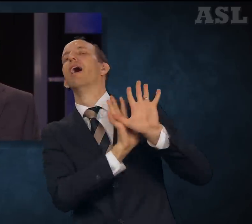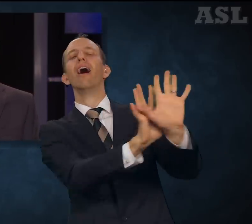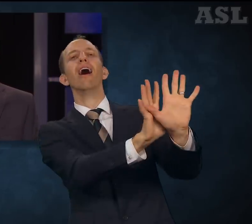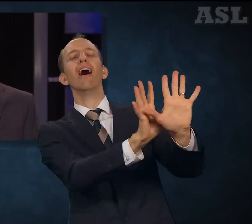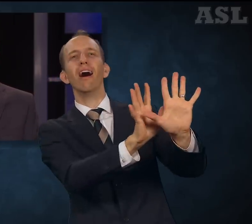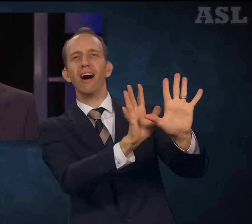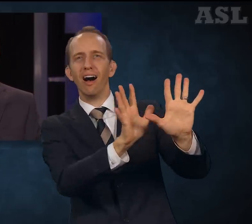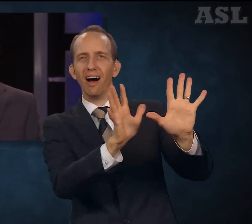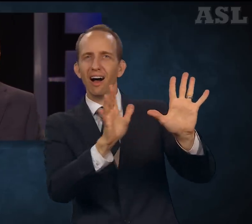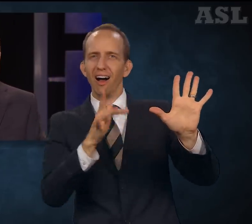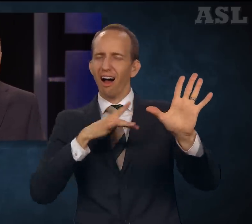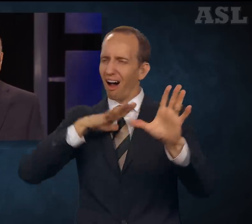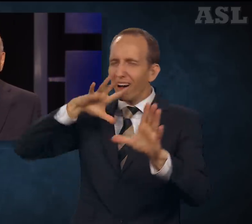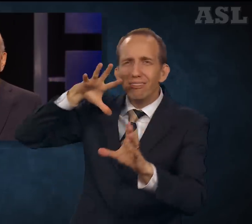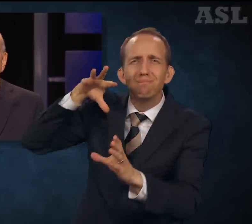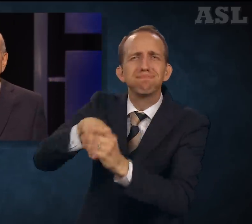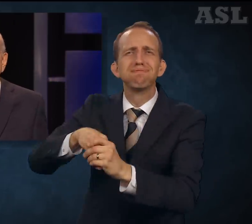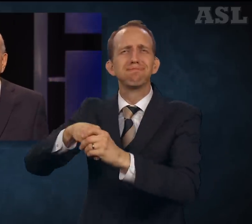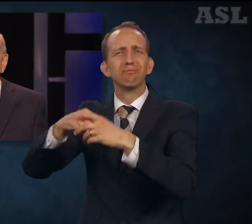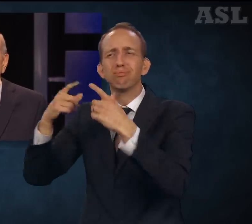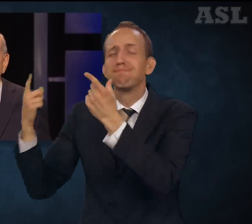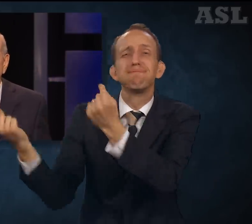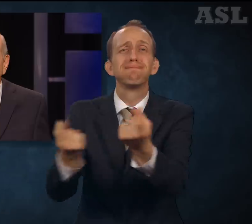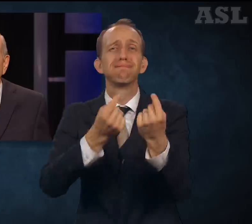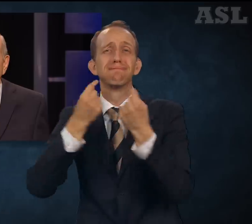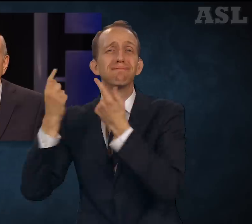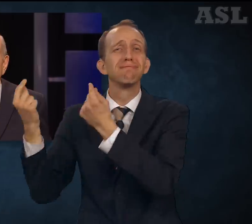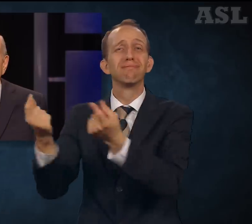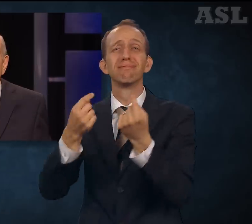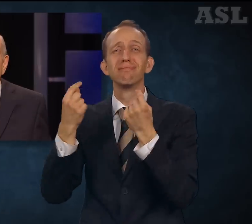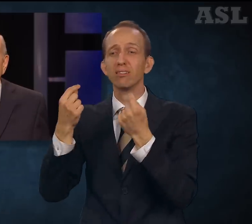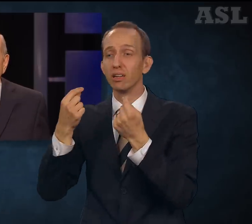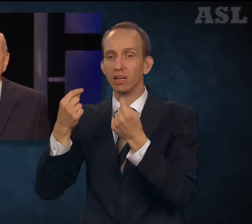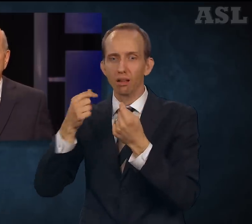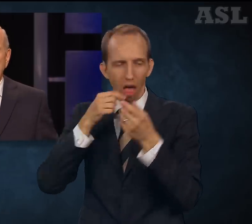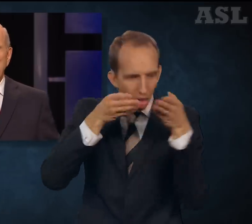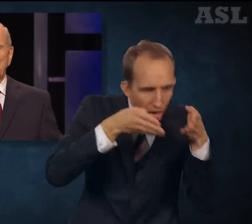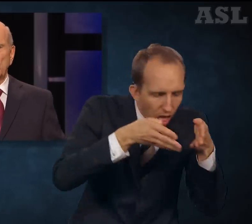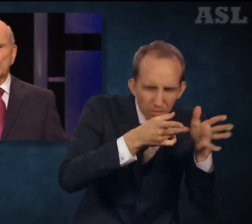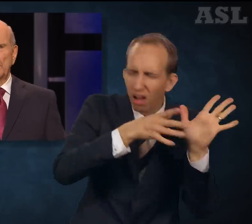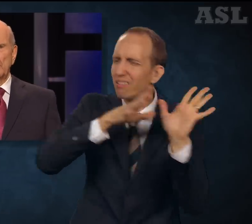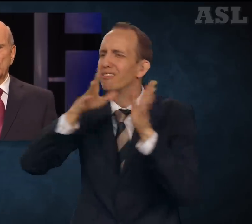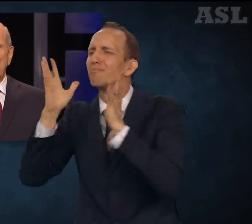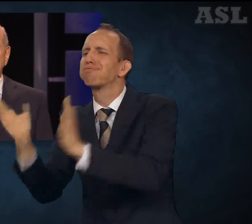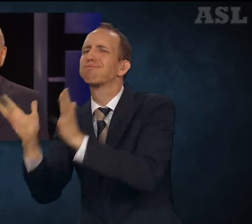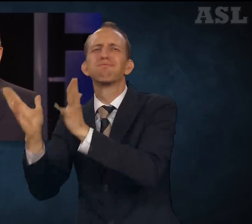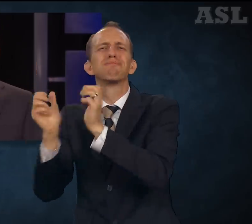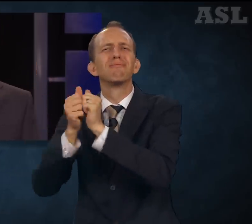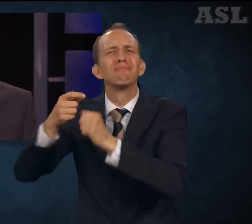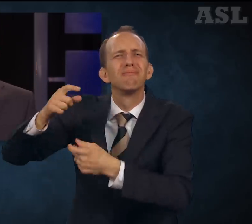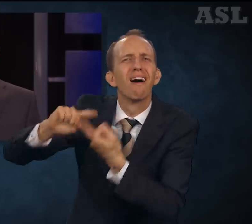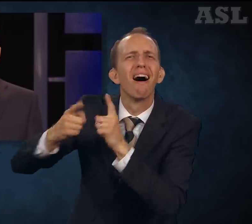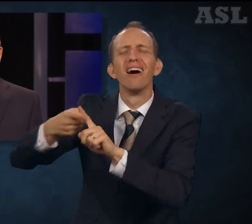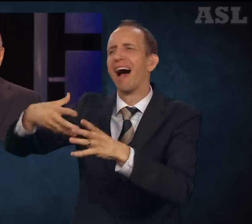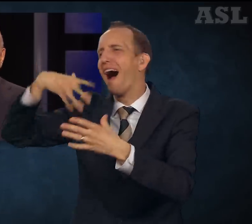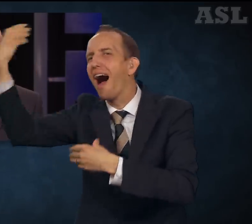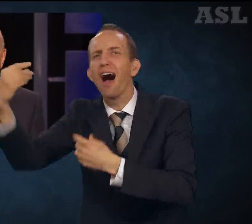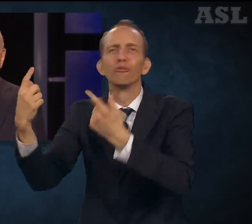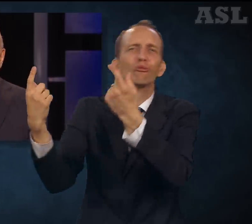HE IS ACTIVELY ENGAGED IN HIS LIFE INSTEAD OF HAVING HIS HEAD IN HIS PHONE ALL THE